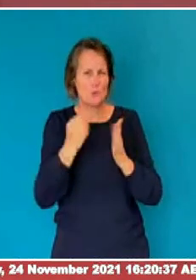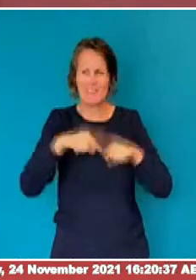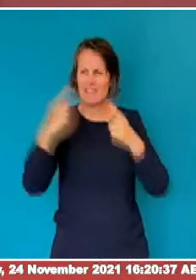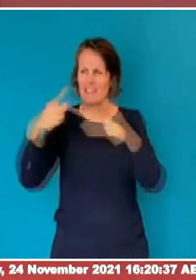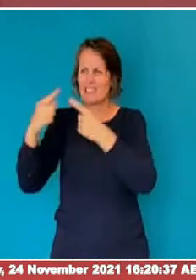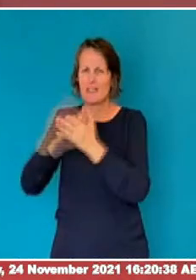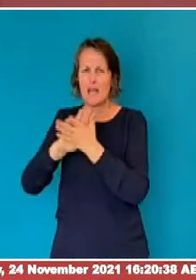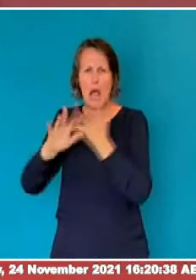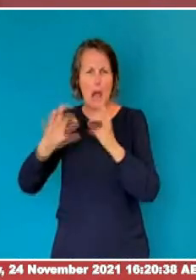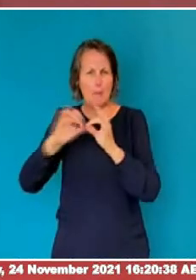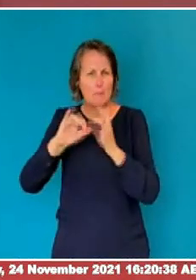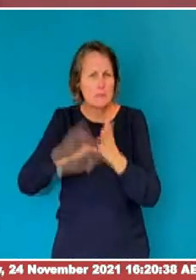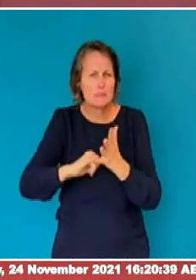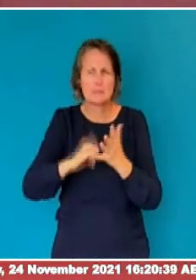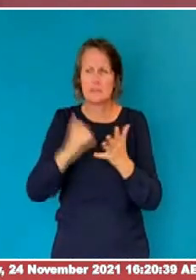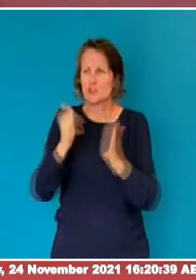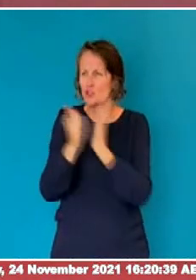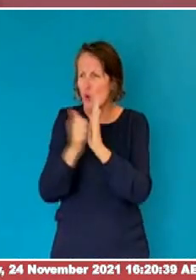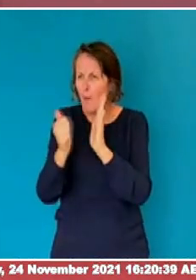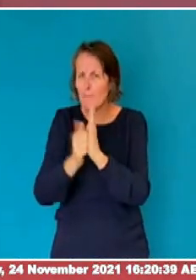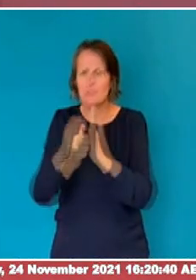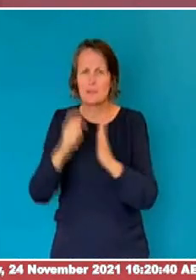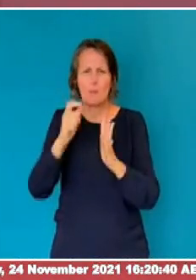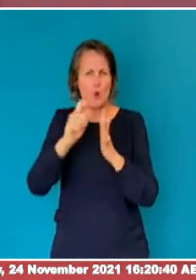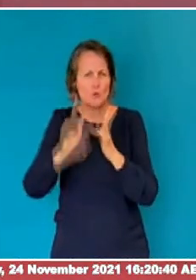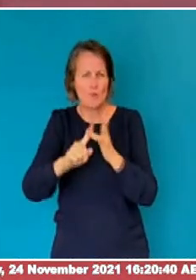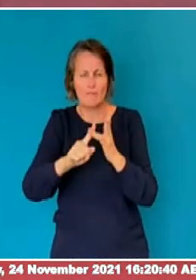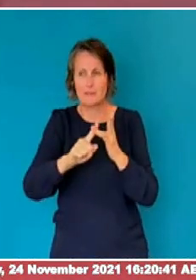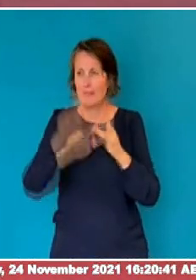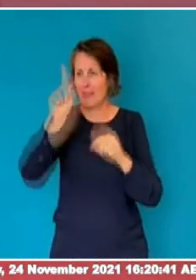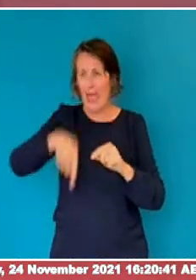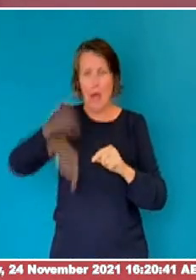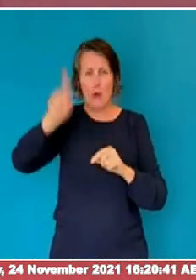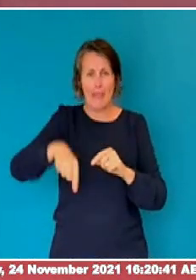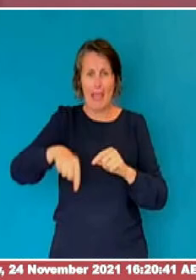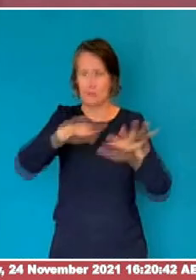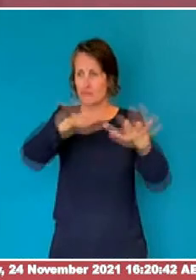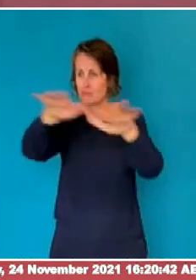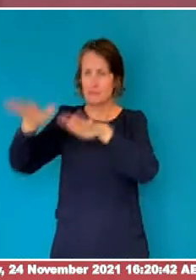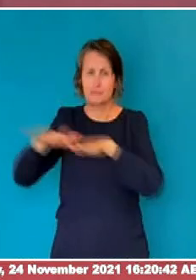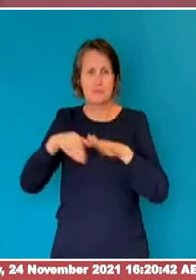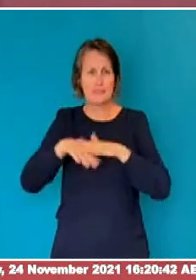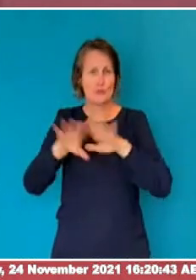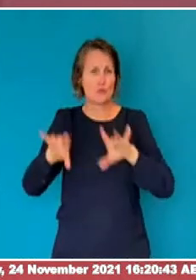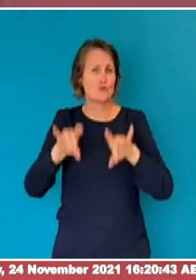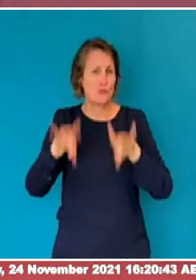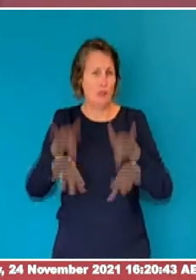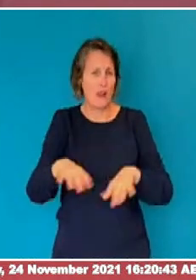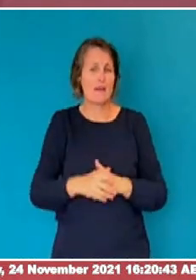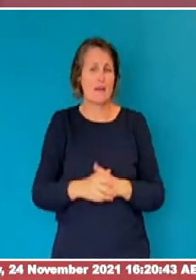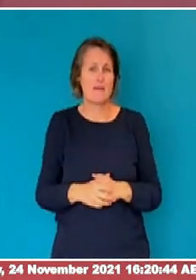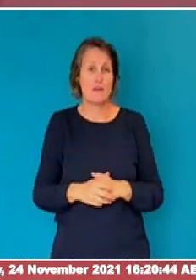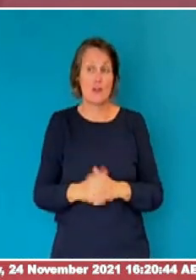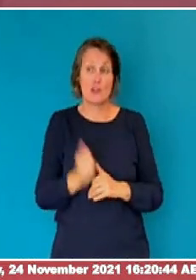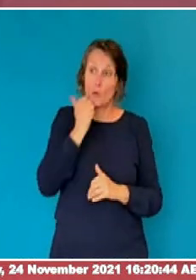We have thousands of post offices and, you know, so I think every day in our workplace